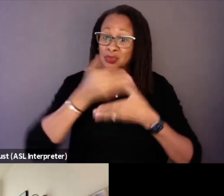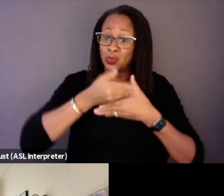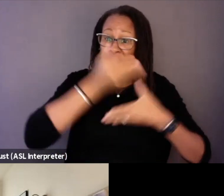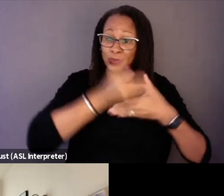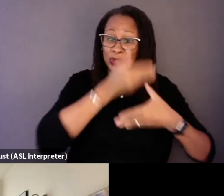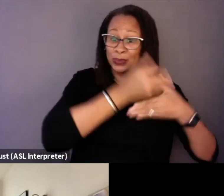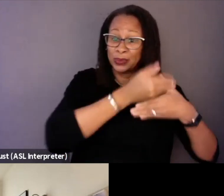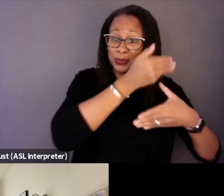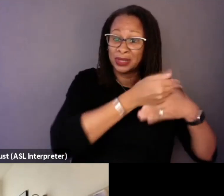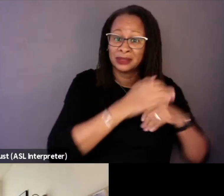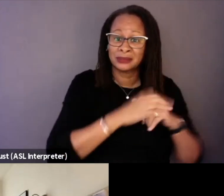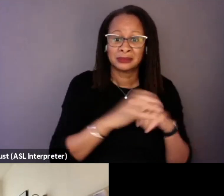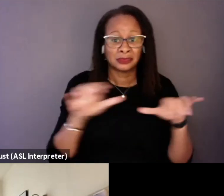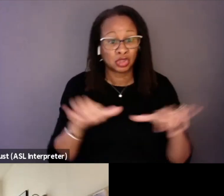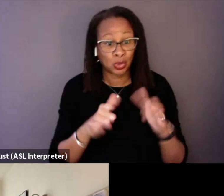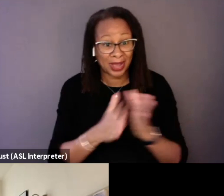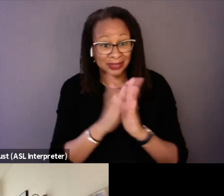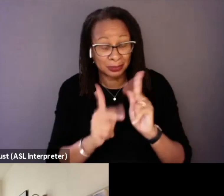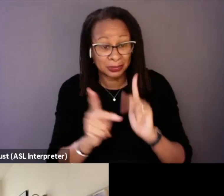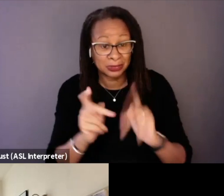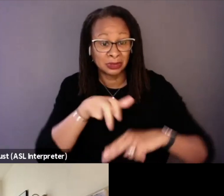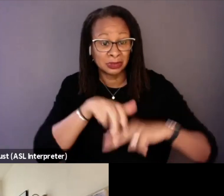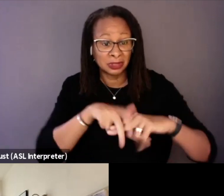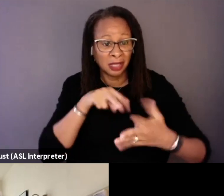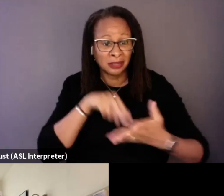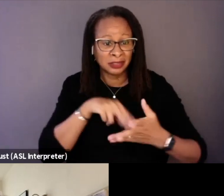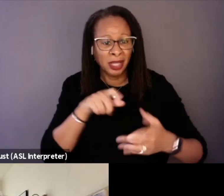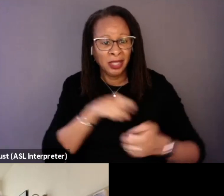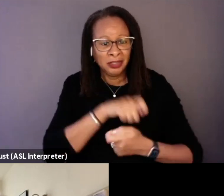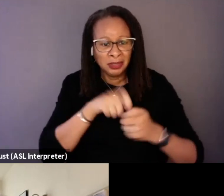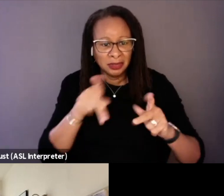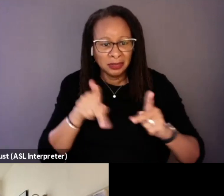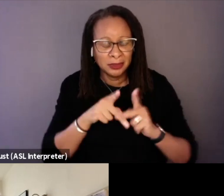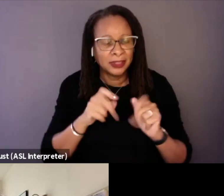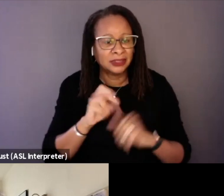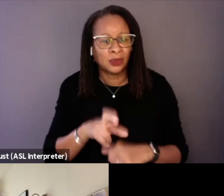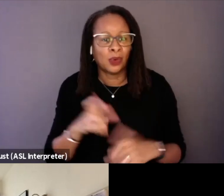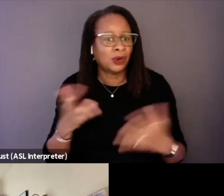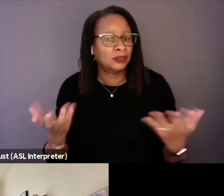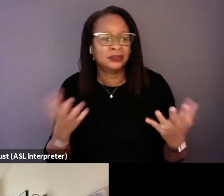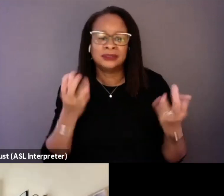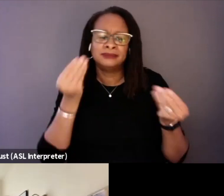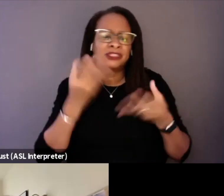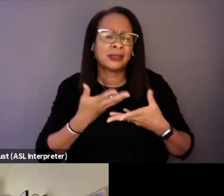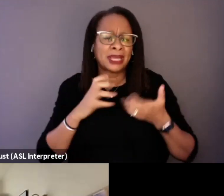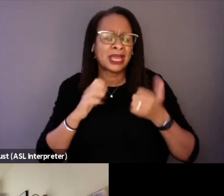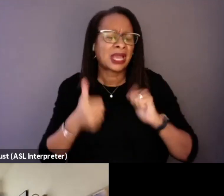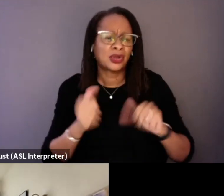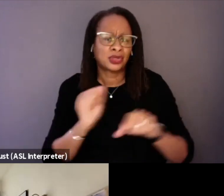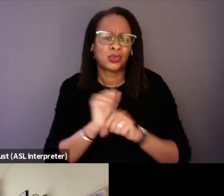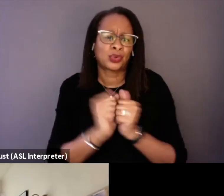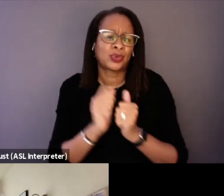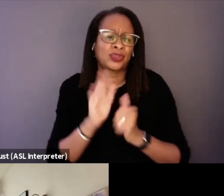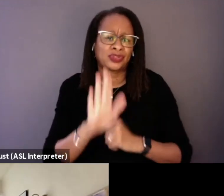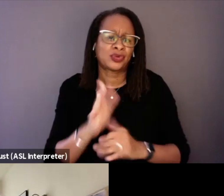Do you ask the people to stand in a certain place sometimes? Tell me how you worked with your subjects there.